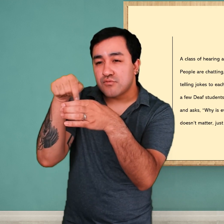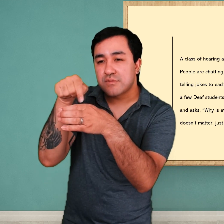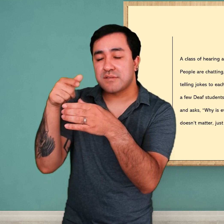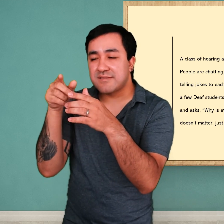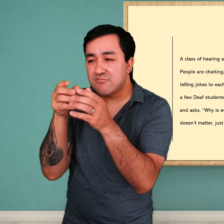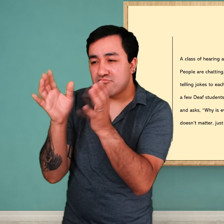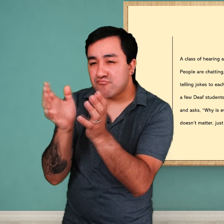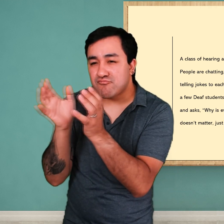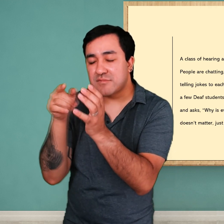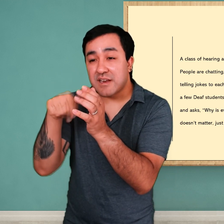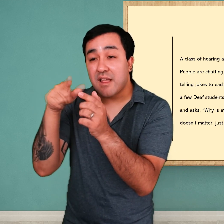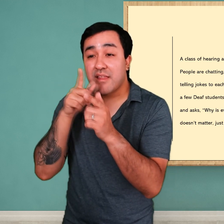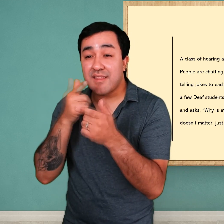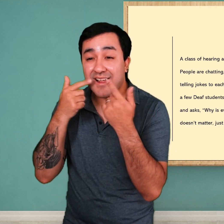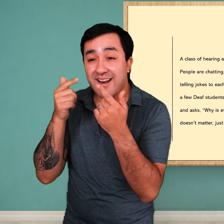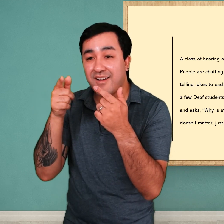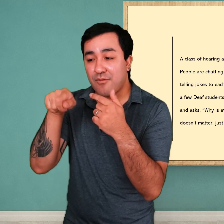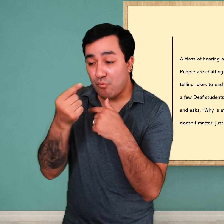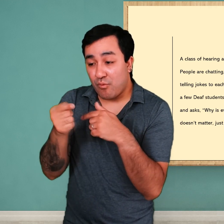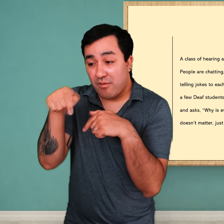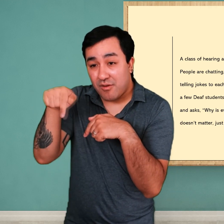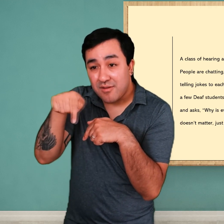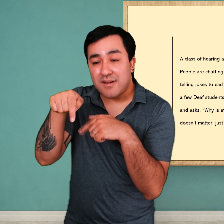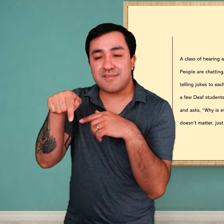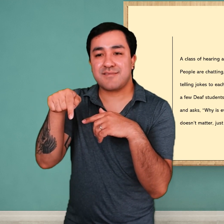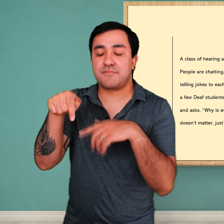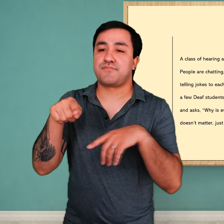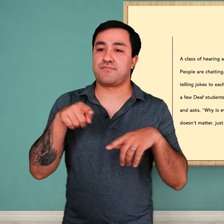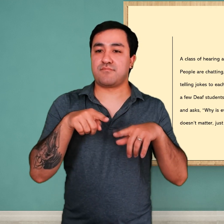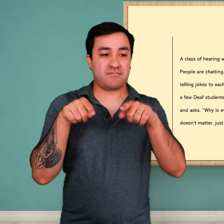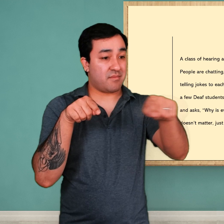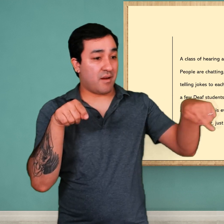It would be different if a small group of students in the back of the room were having a group